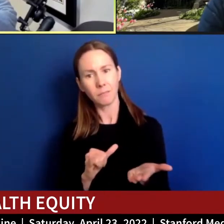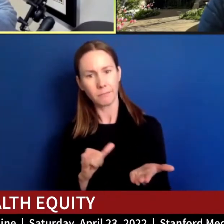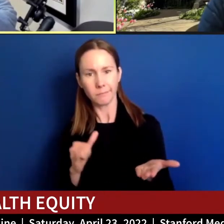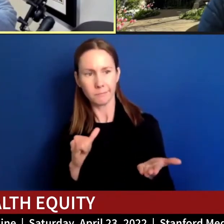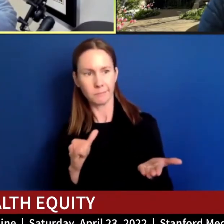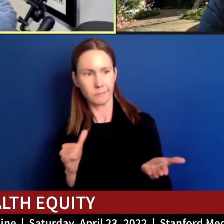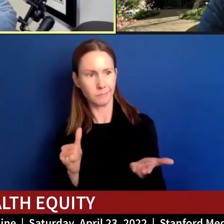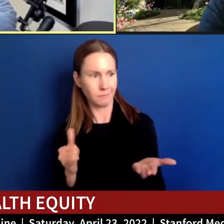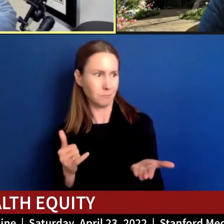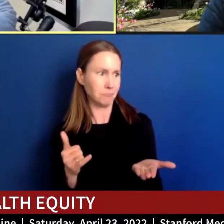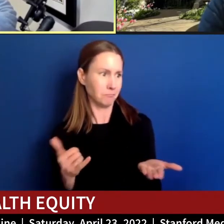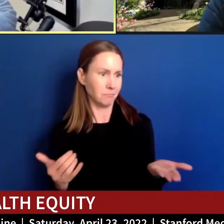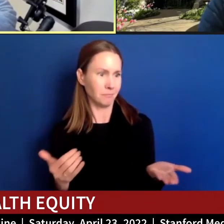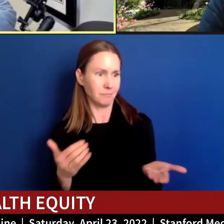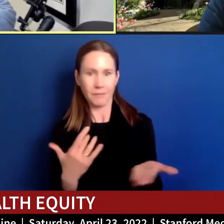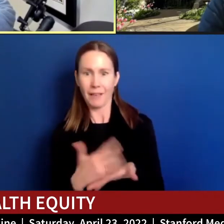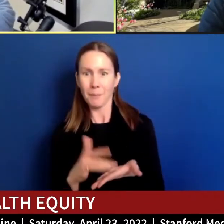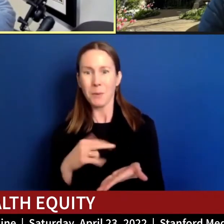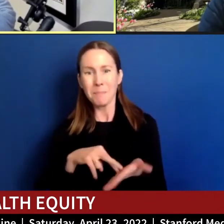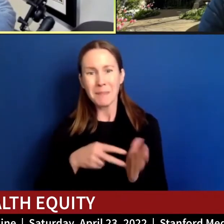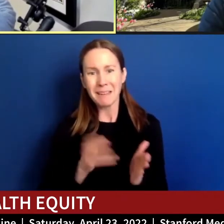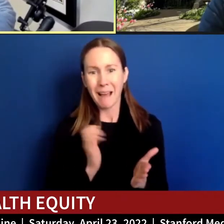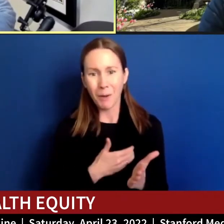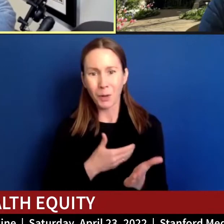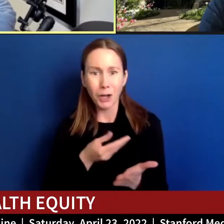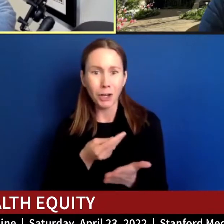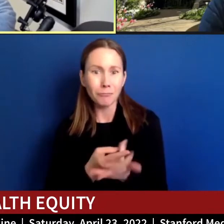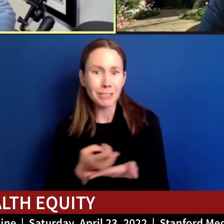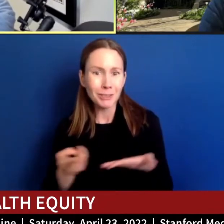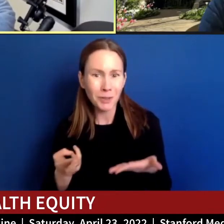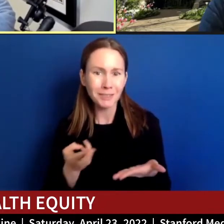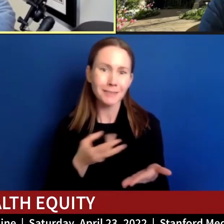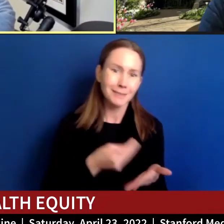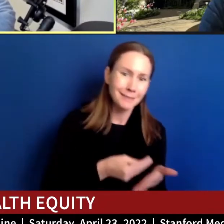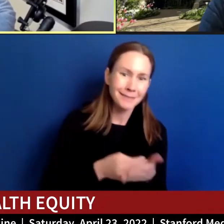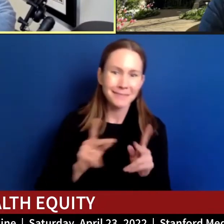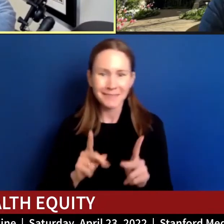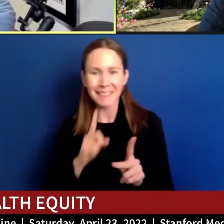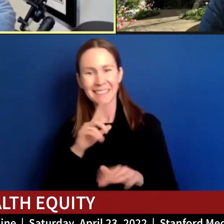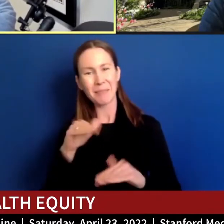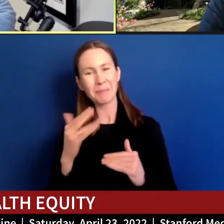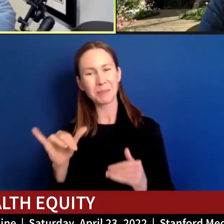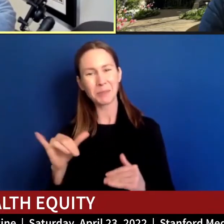our resources are limited as well. And so while we want to tackle, on an annual basis,